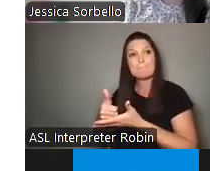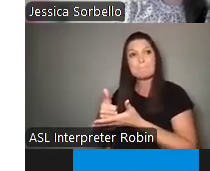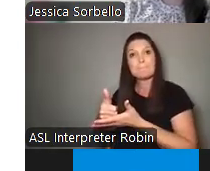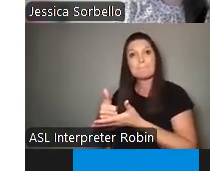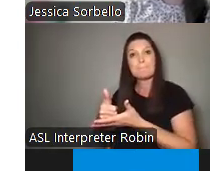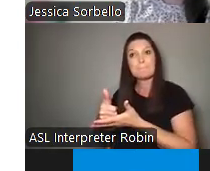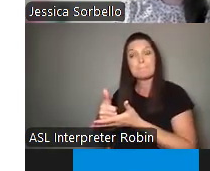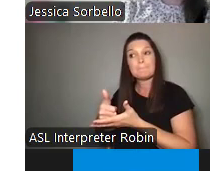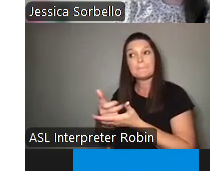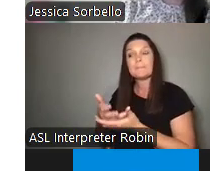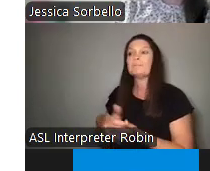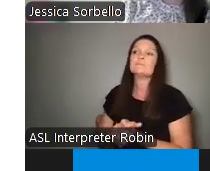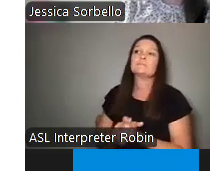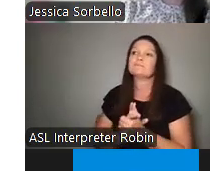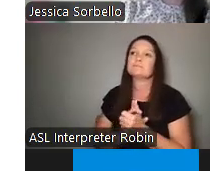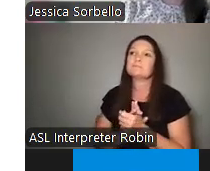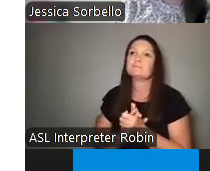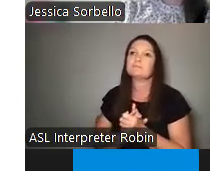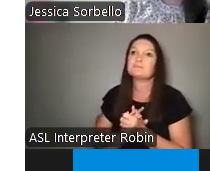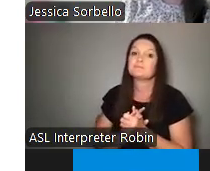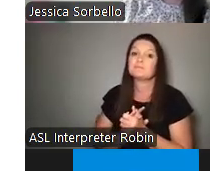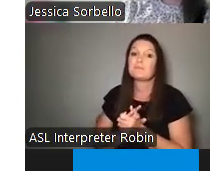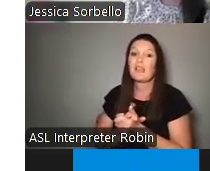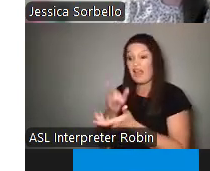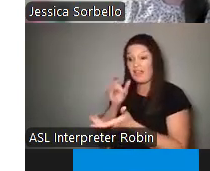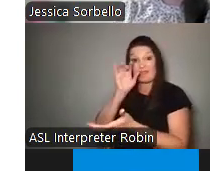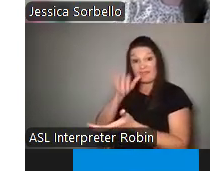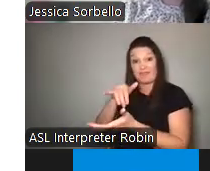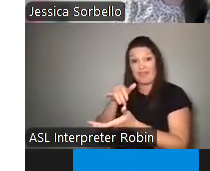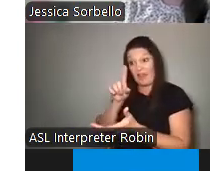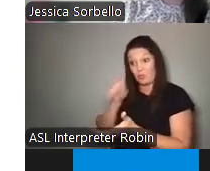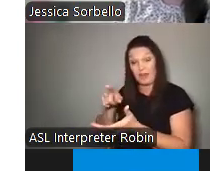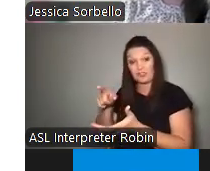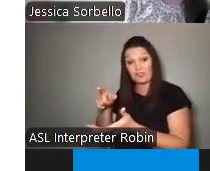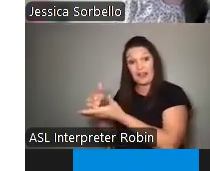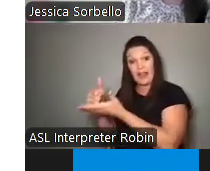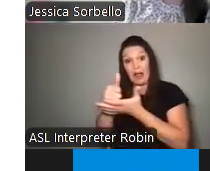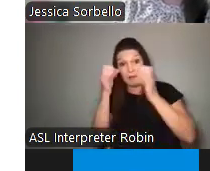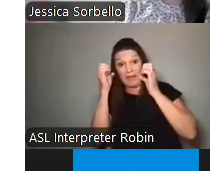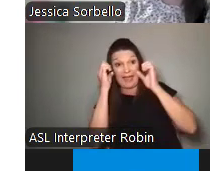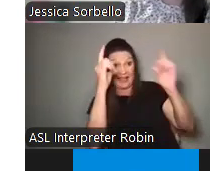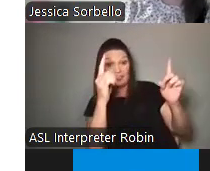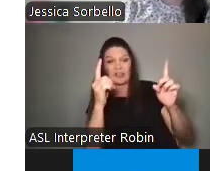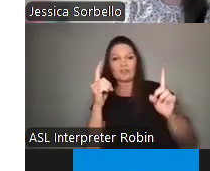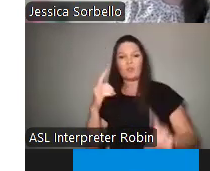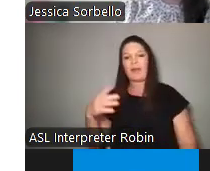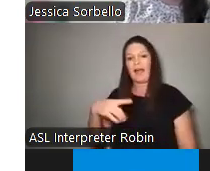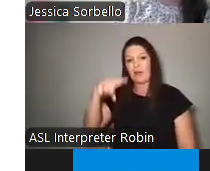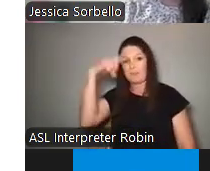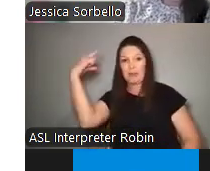black and white way of looking at substance use generally speaking as a society.